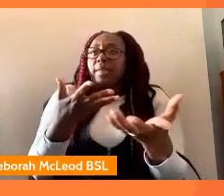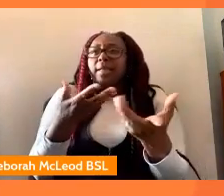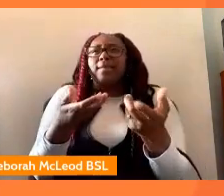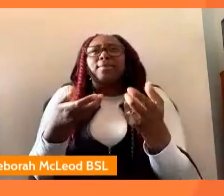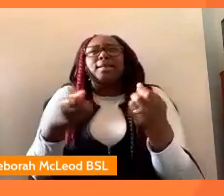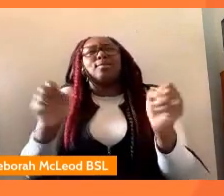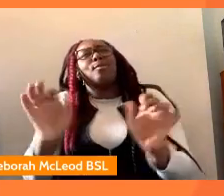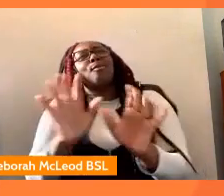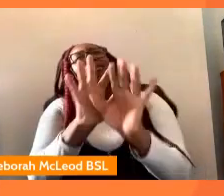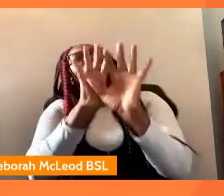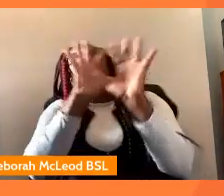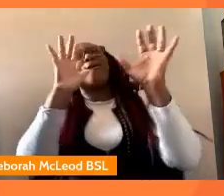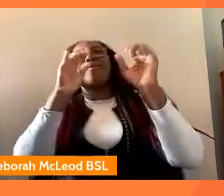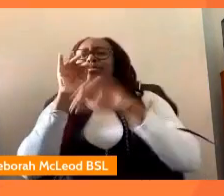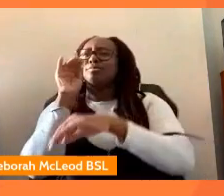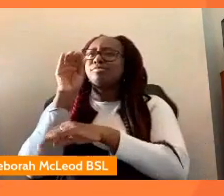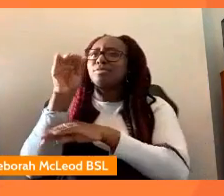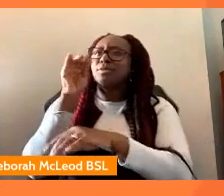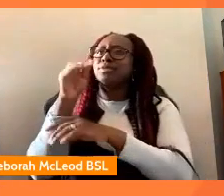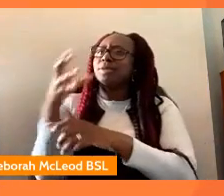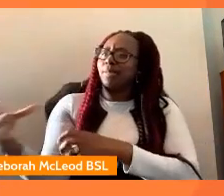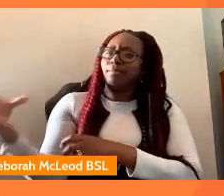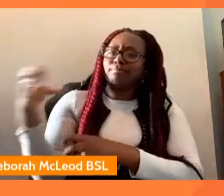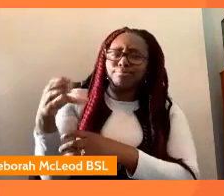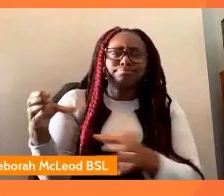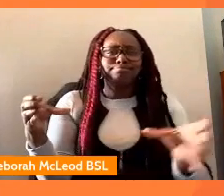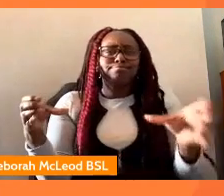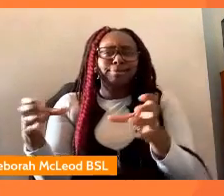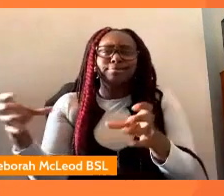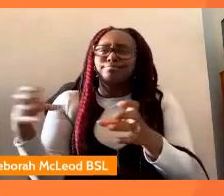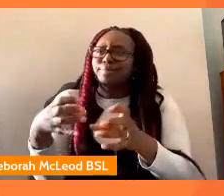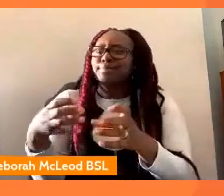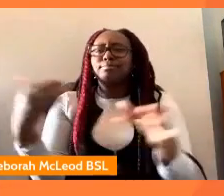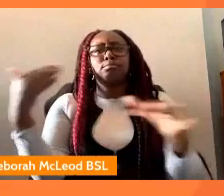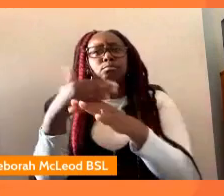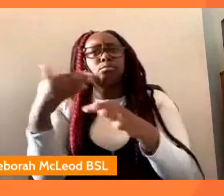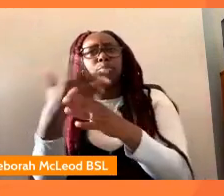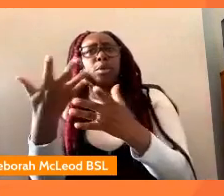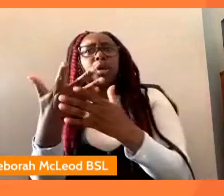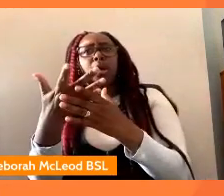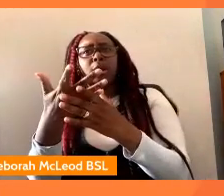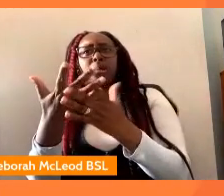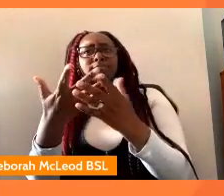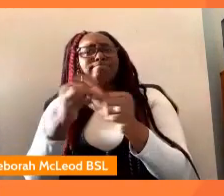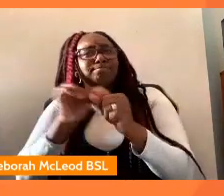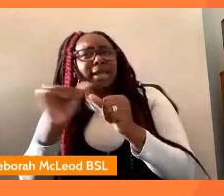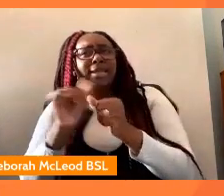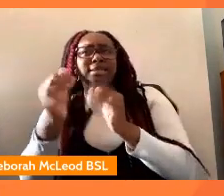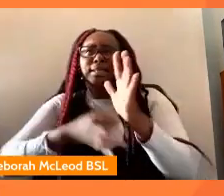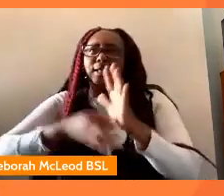where we do all kind of come together and work better and help market these things.